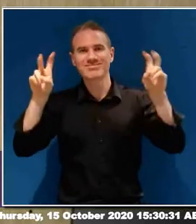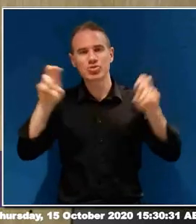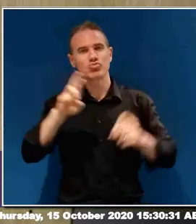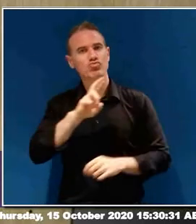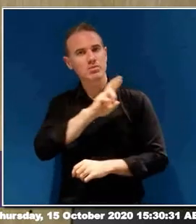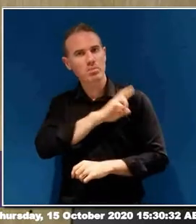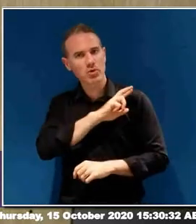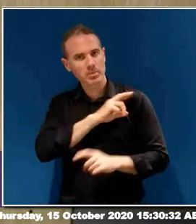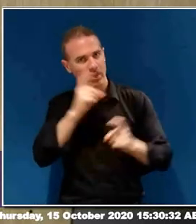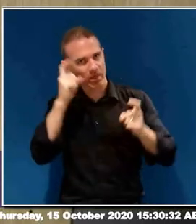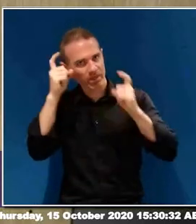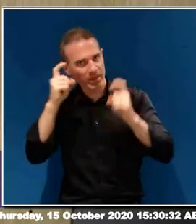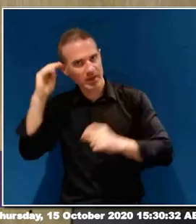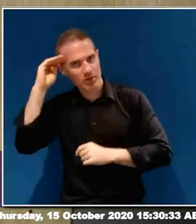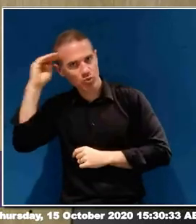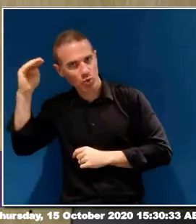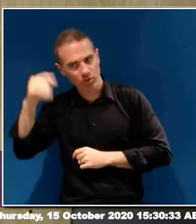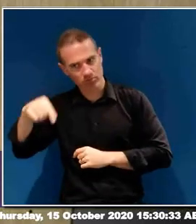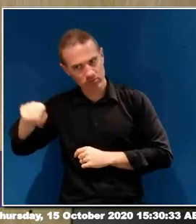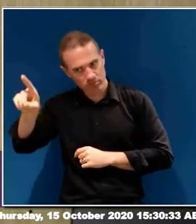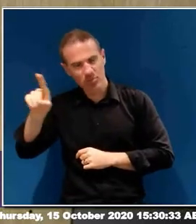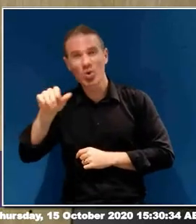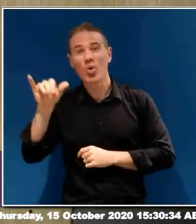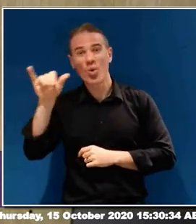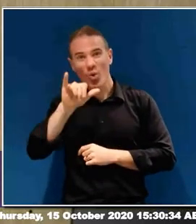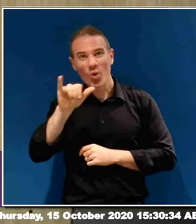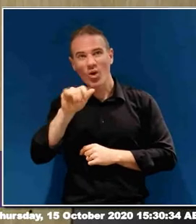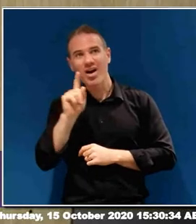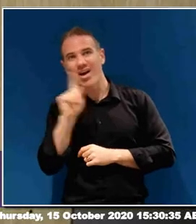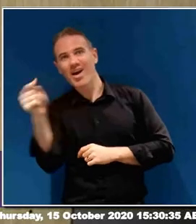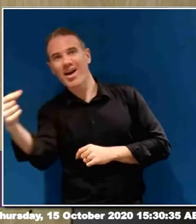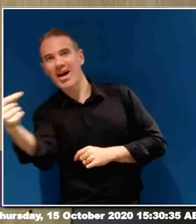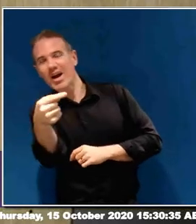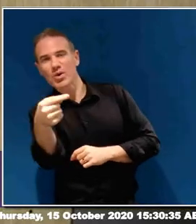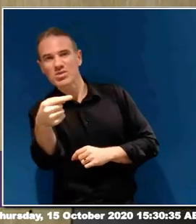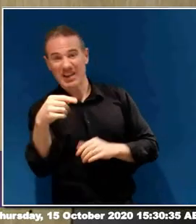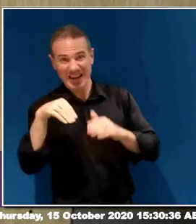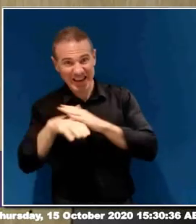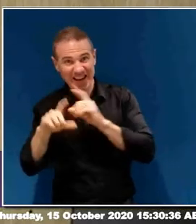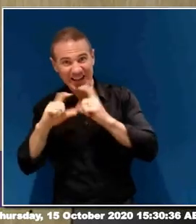outside the classroom or at a table.